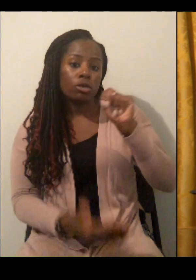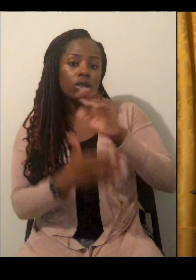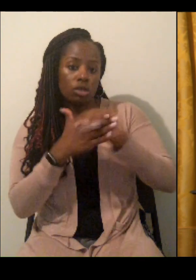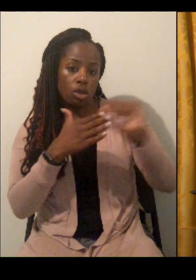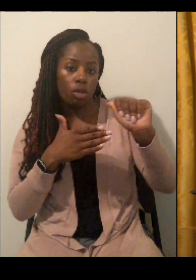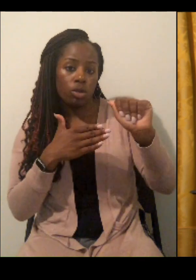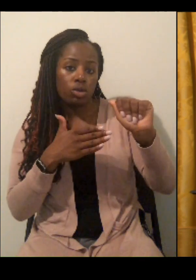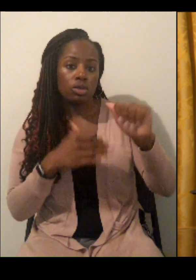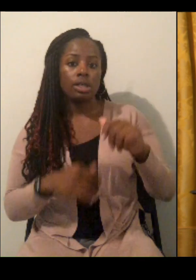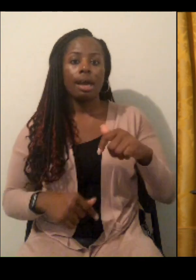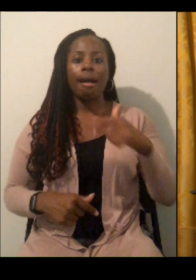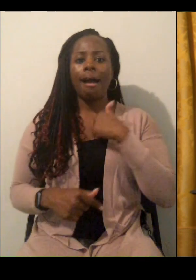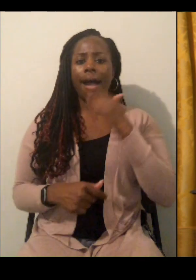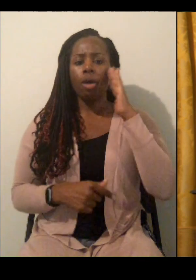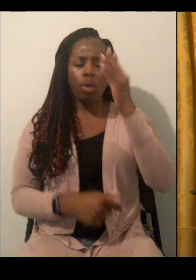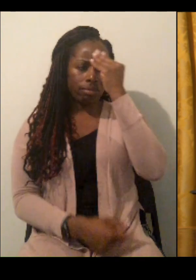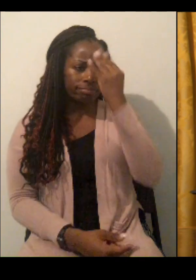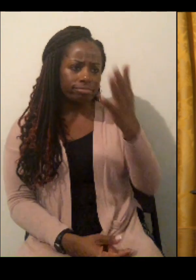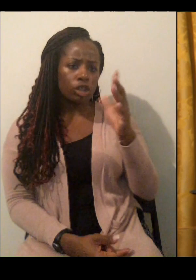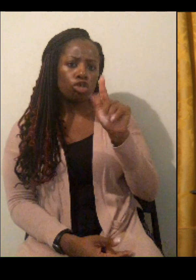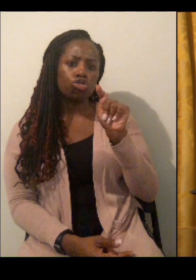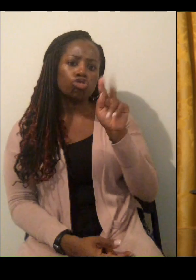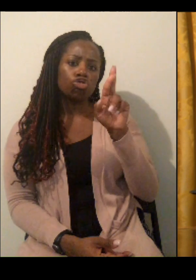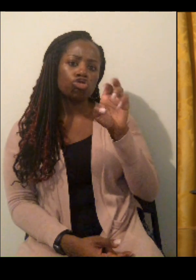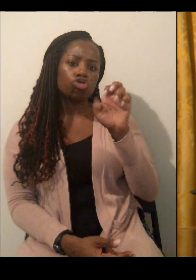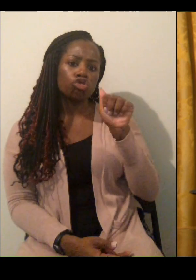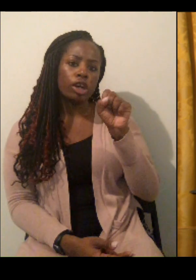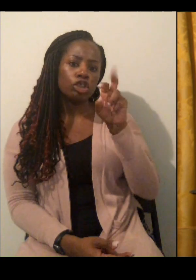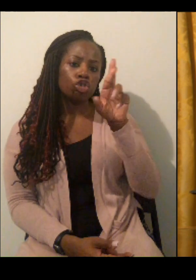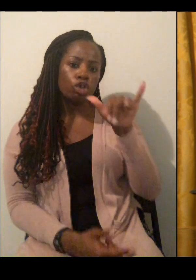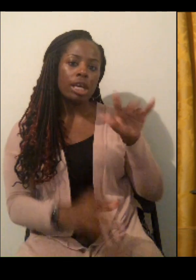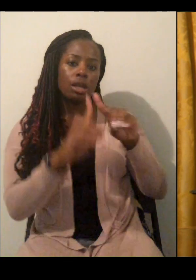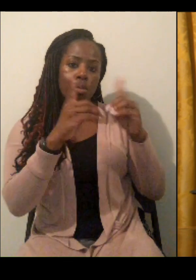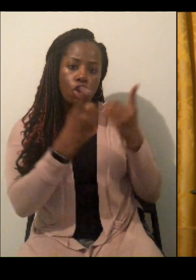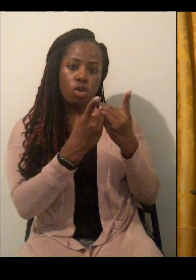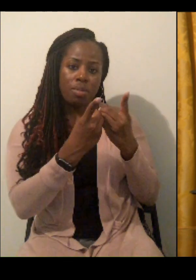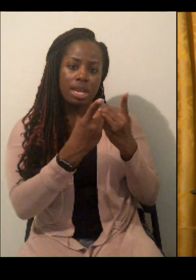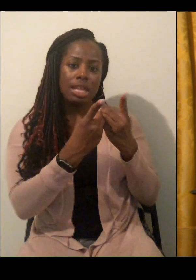defer tax payments without interest or penalties for certain individuals and